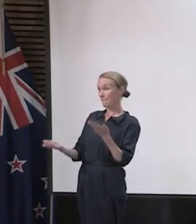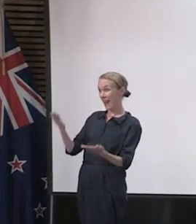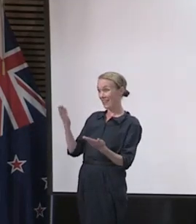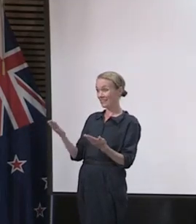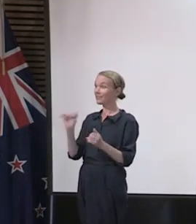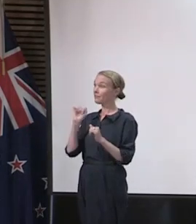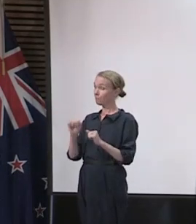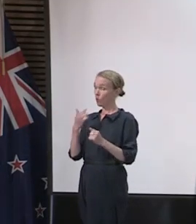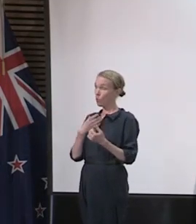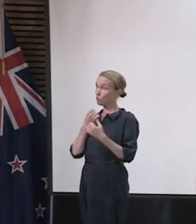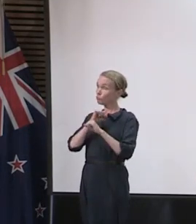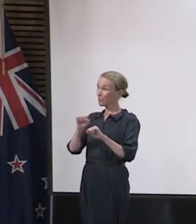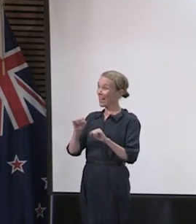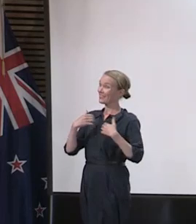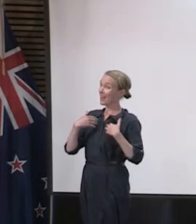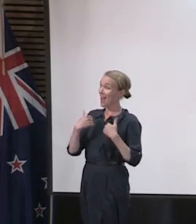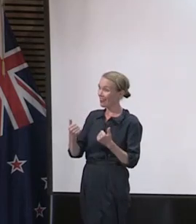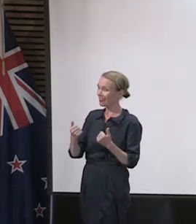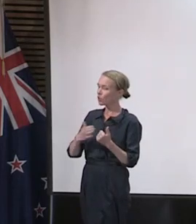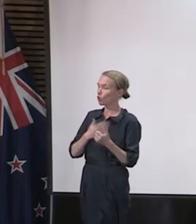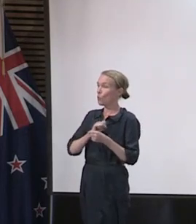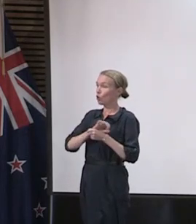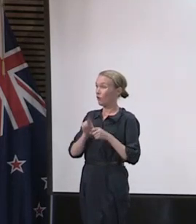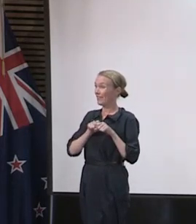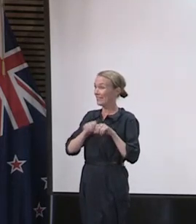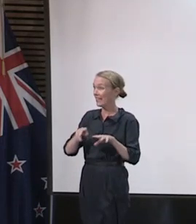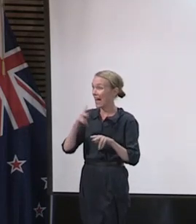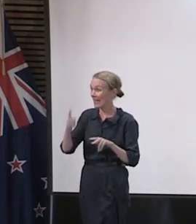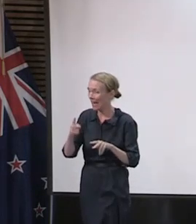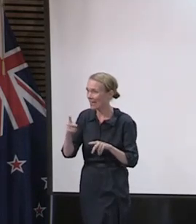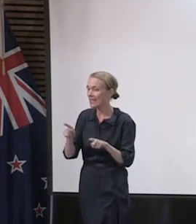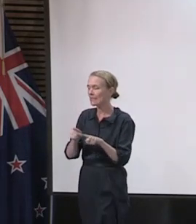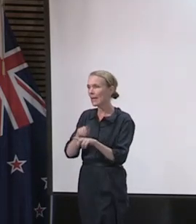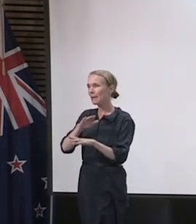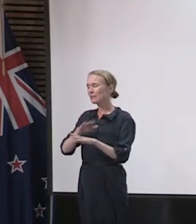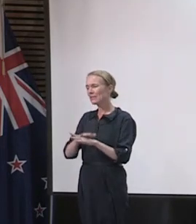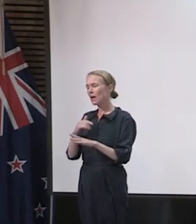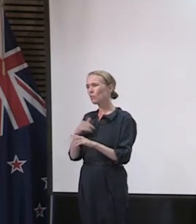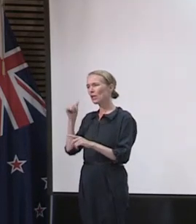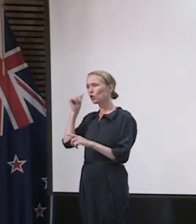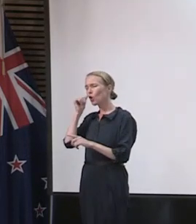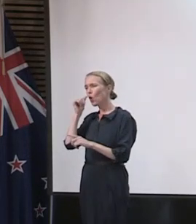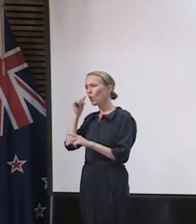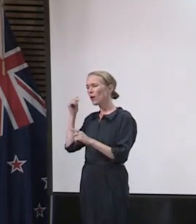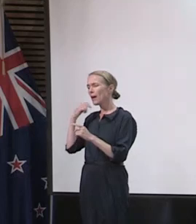make sure we accommodate both those concerns. The health concerns that still exist, but